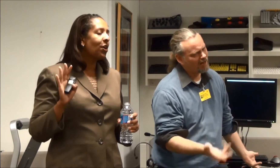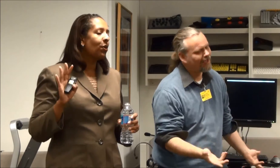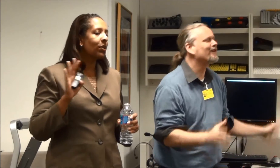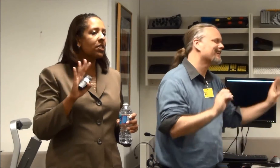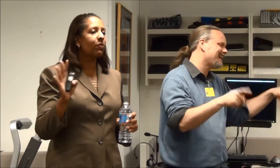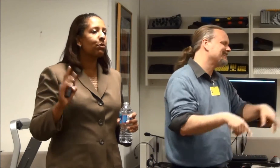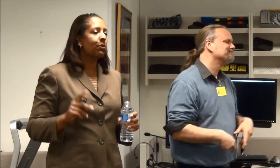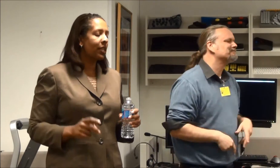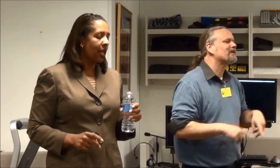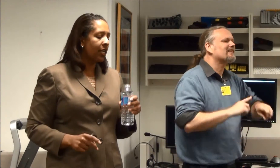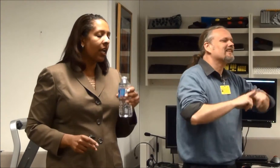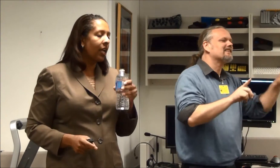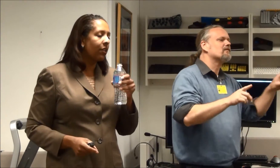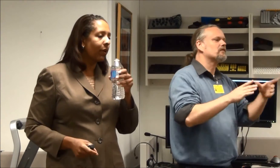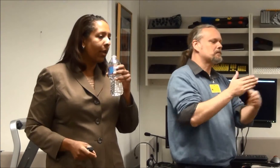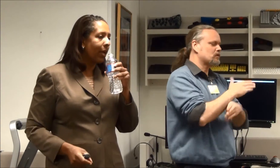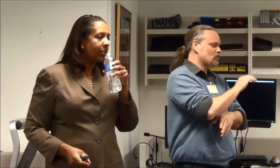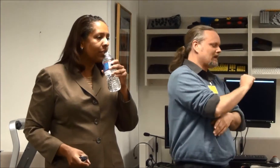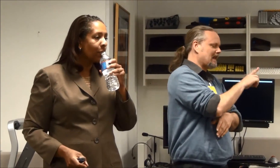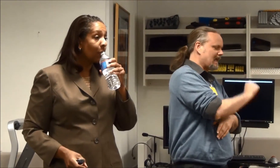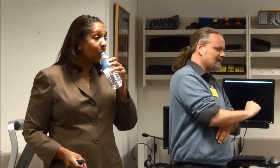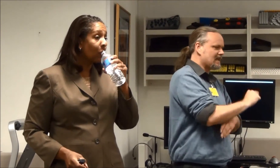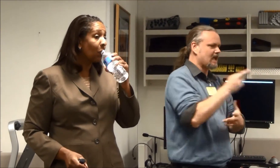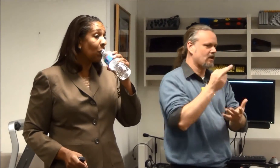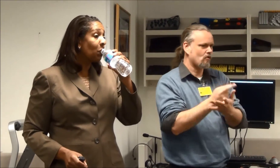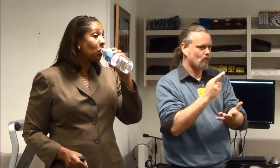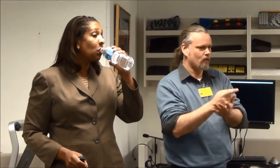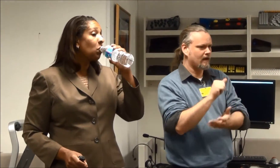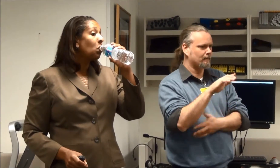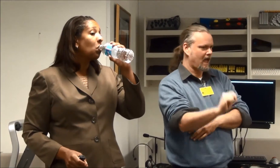So what's the difference between the ADA and the Rehab Act?